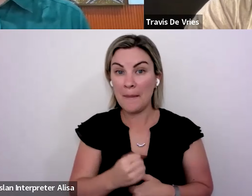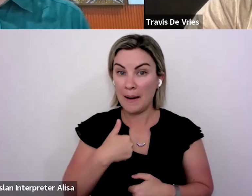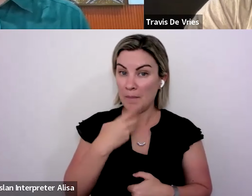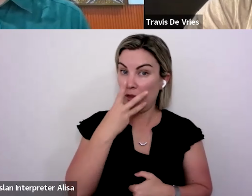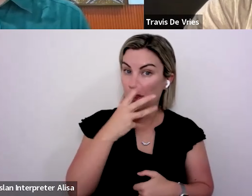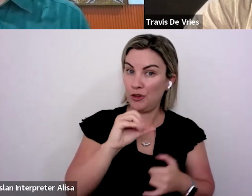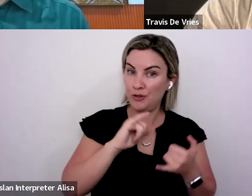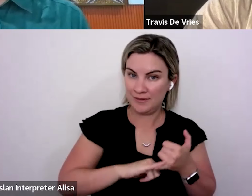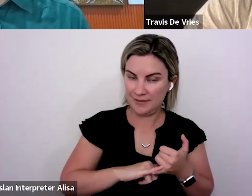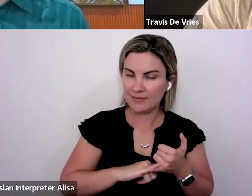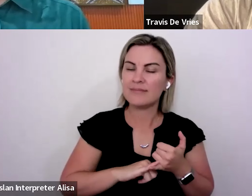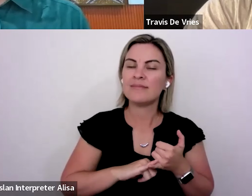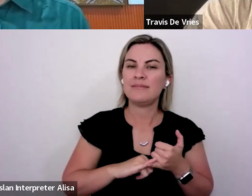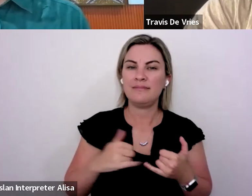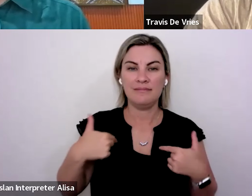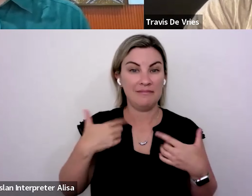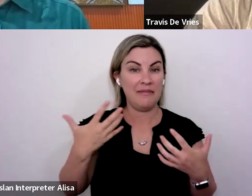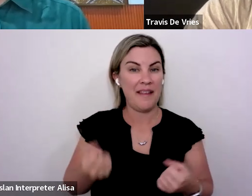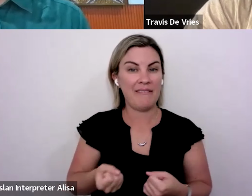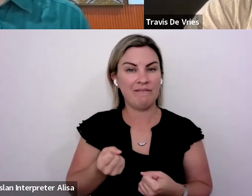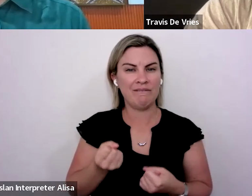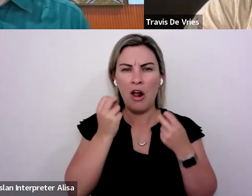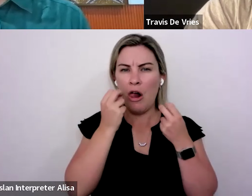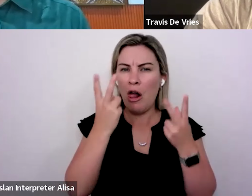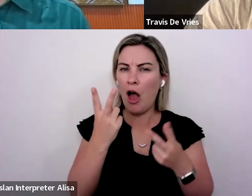I have light brown skin, no hair,